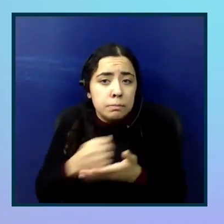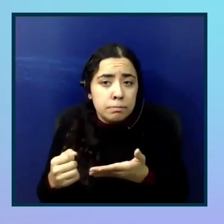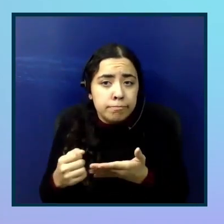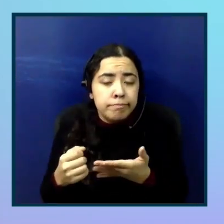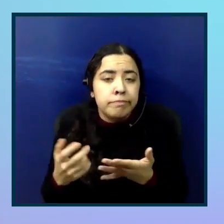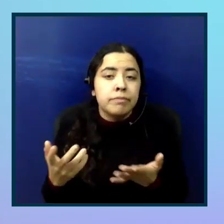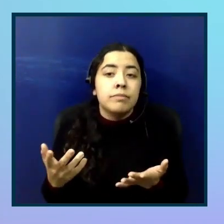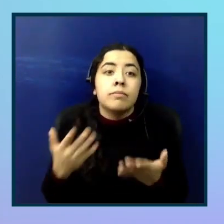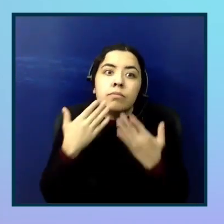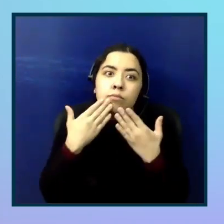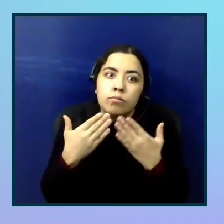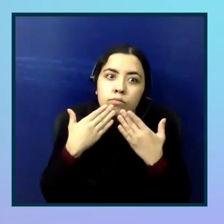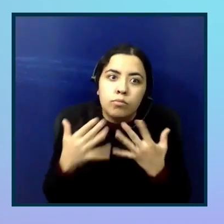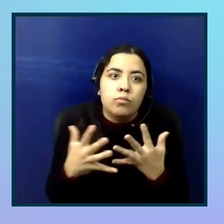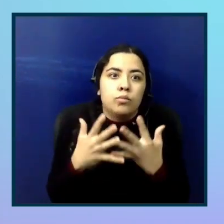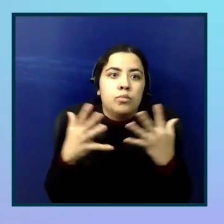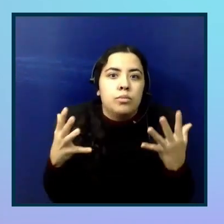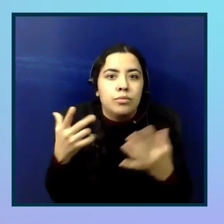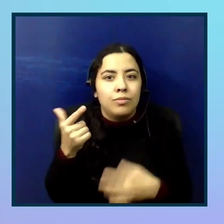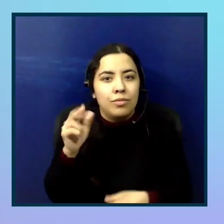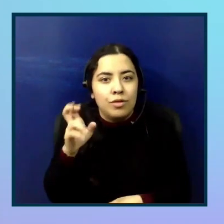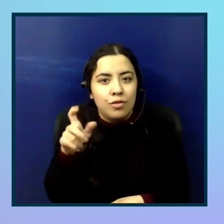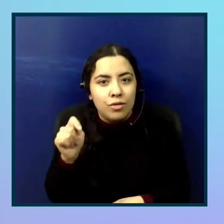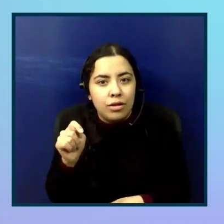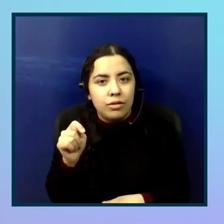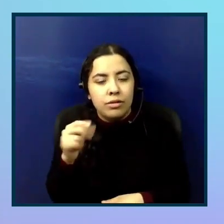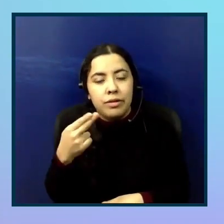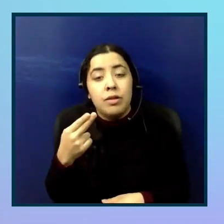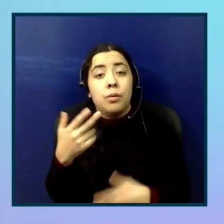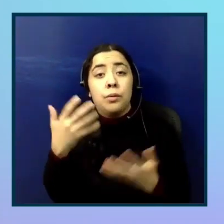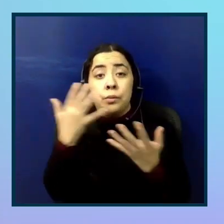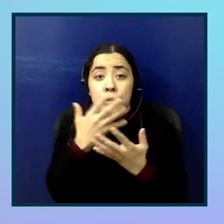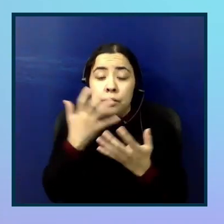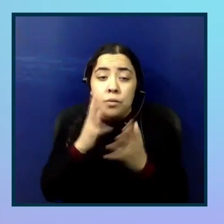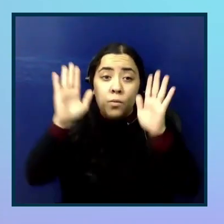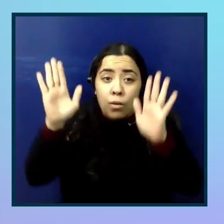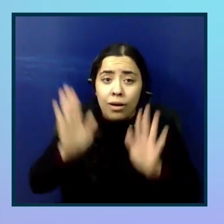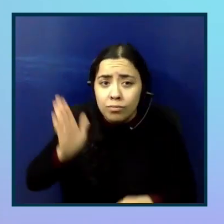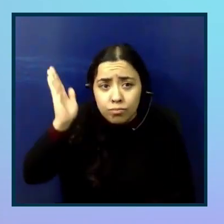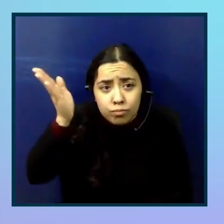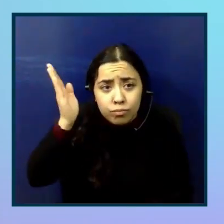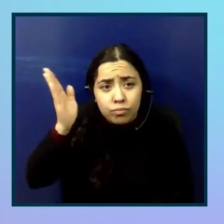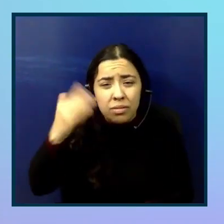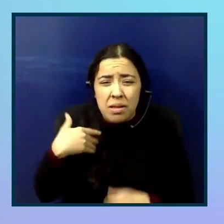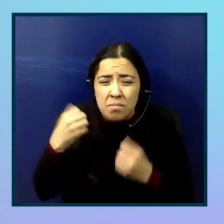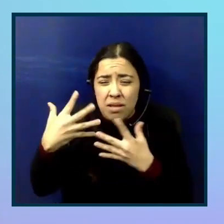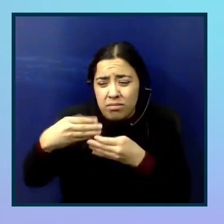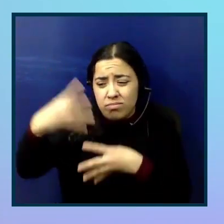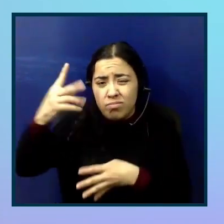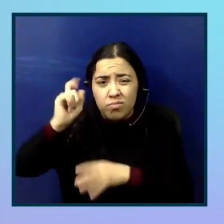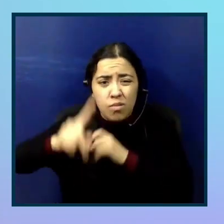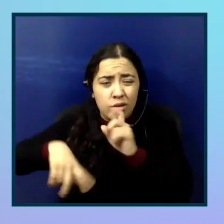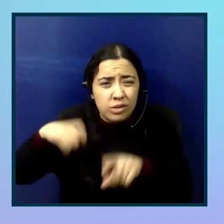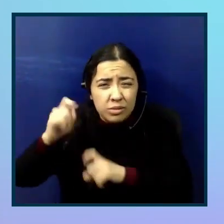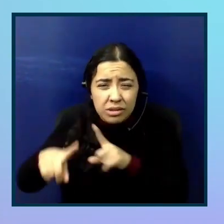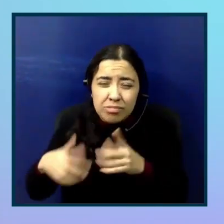So thank you so much, Gareth. It was a great session. We still have lots of questions, unfortunately, but we ran outta time.